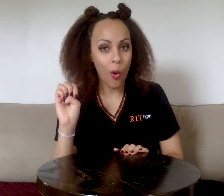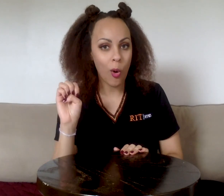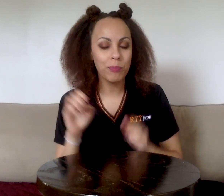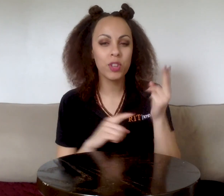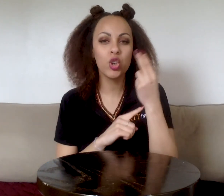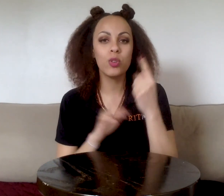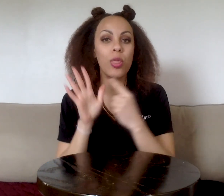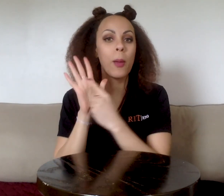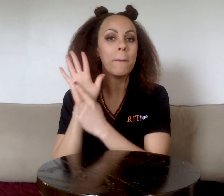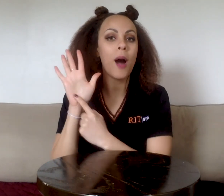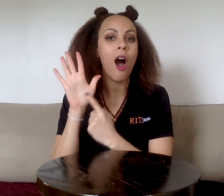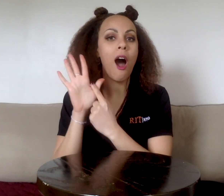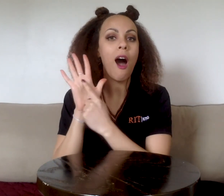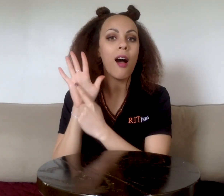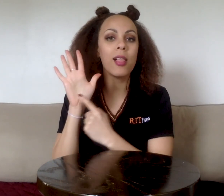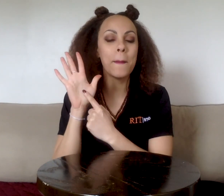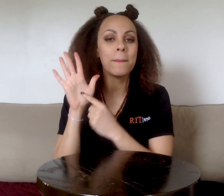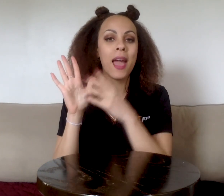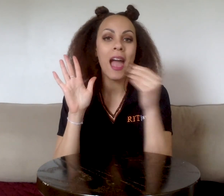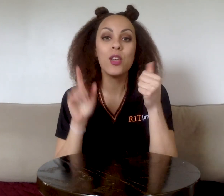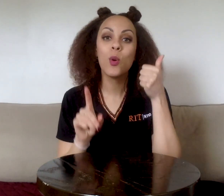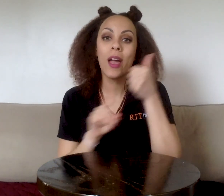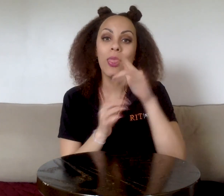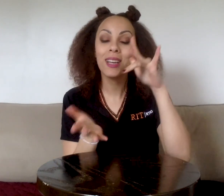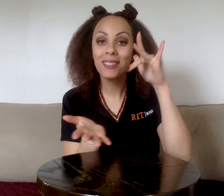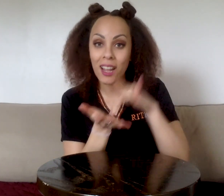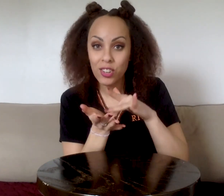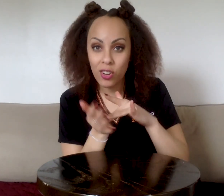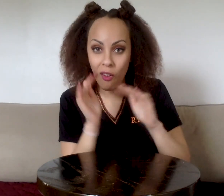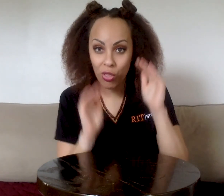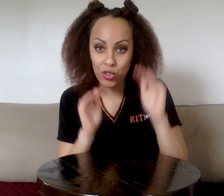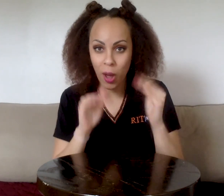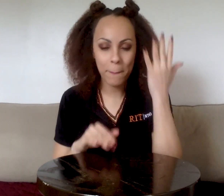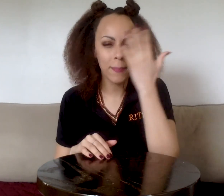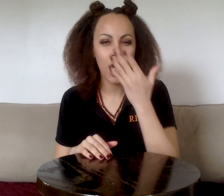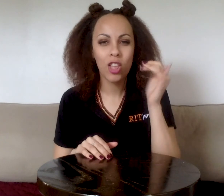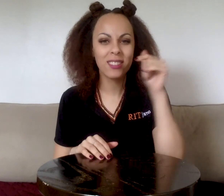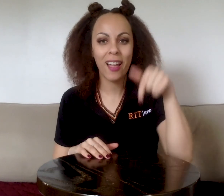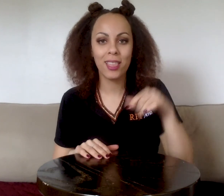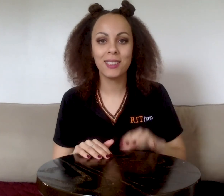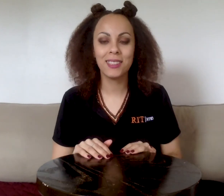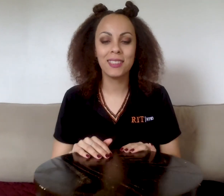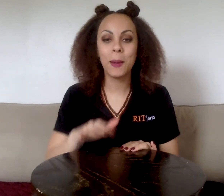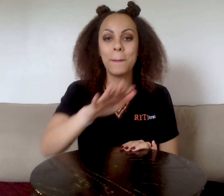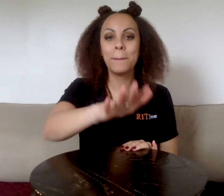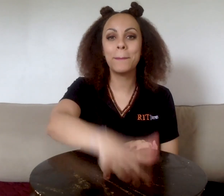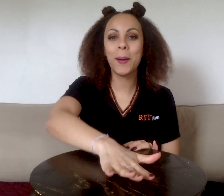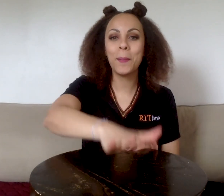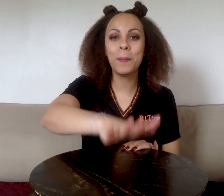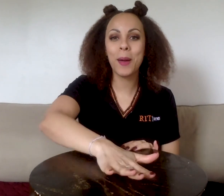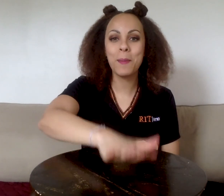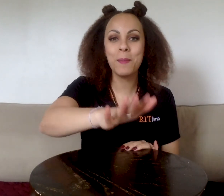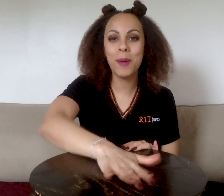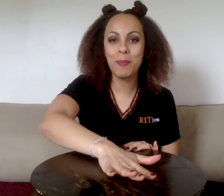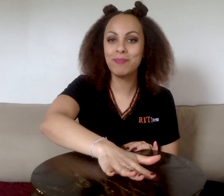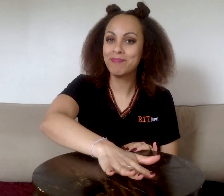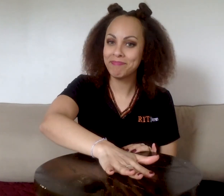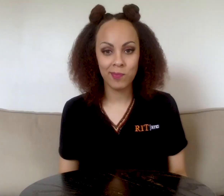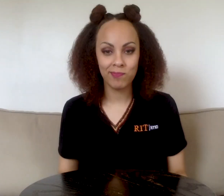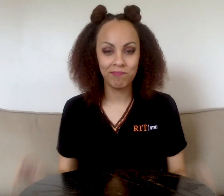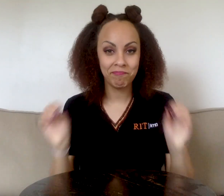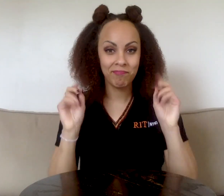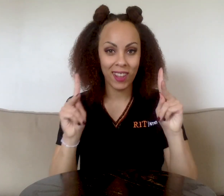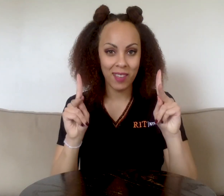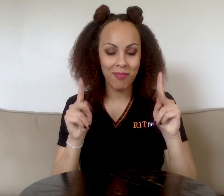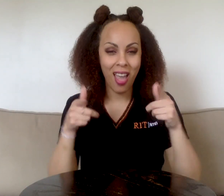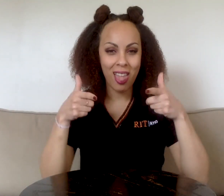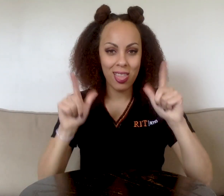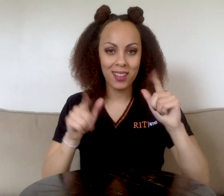The low tone uses the palm of the hand to hit the hollowed center of the drum, like this.